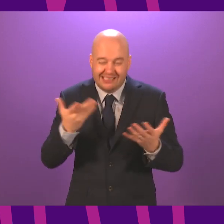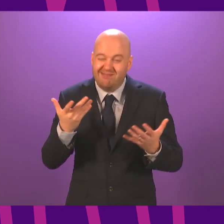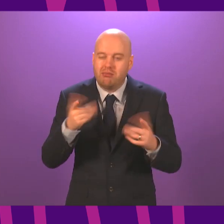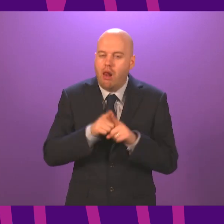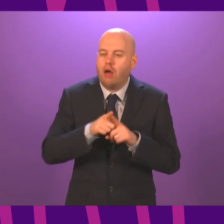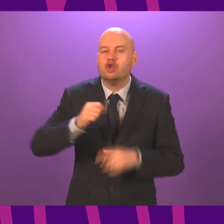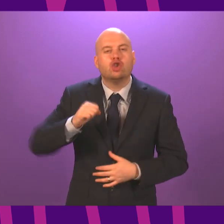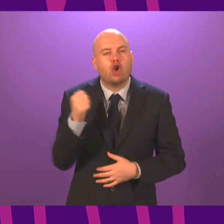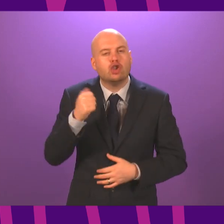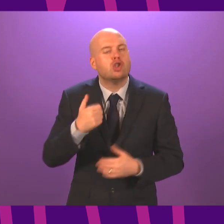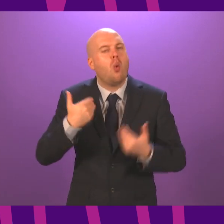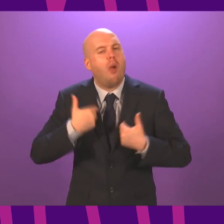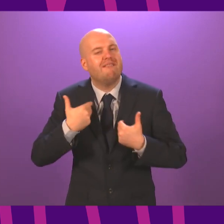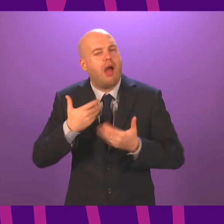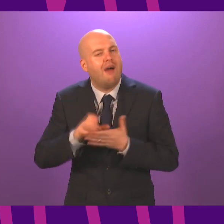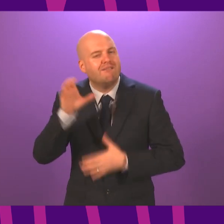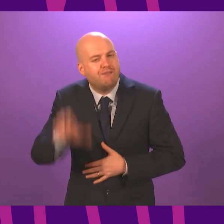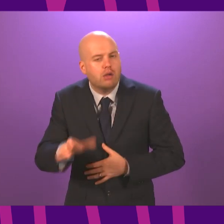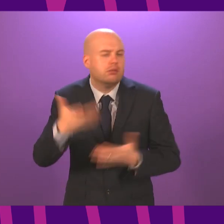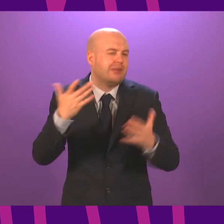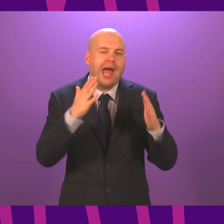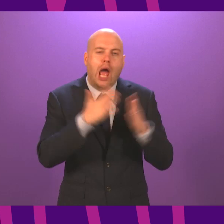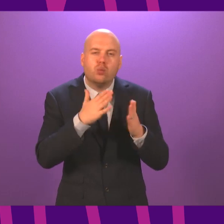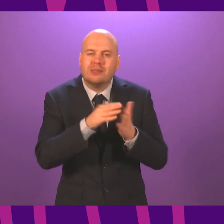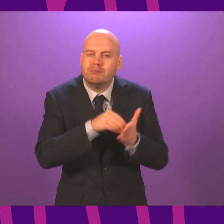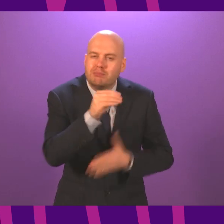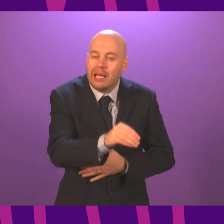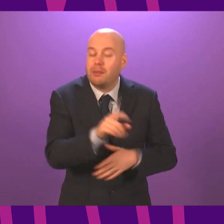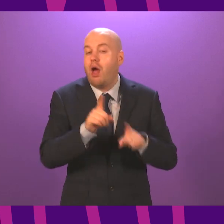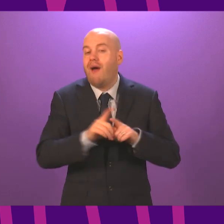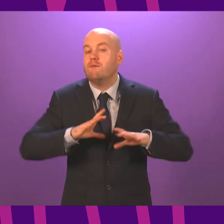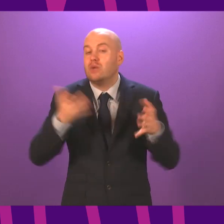discretionary housing payments and, of course, free school meals assistance.